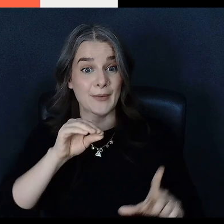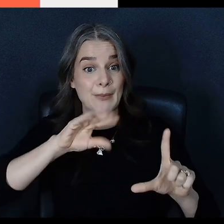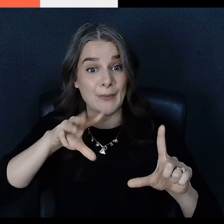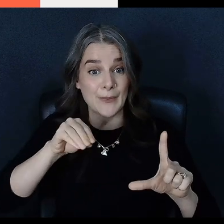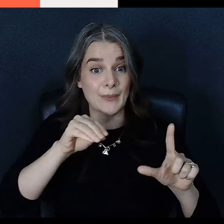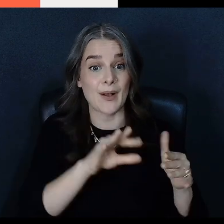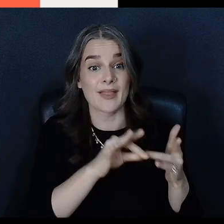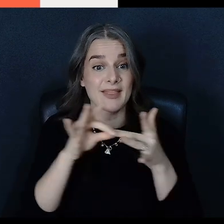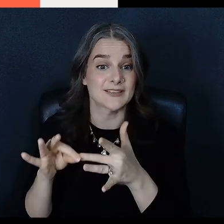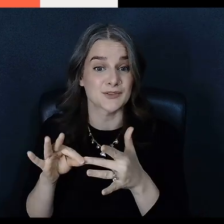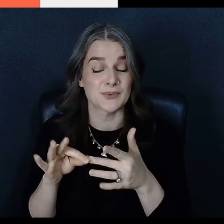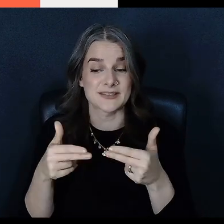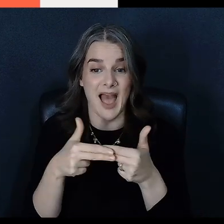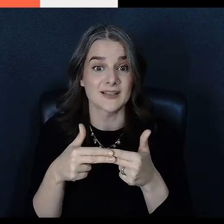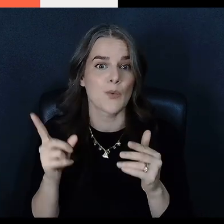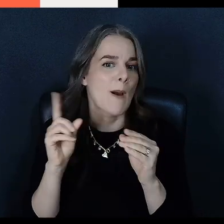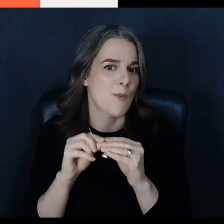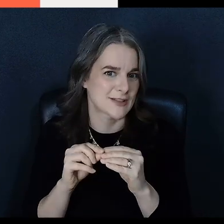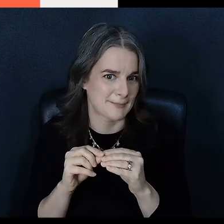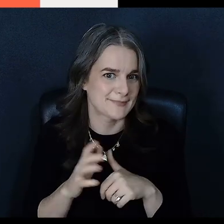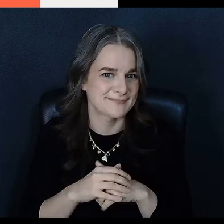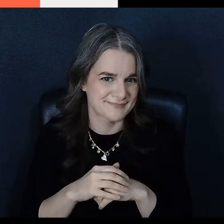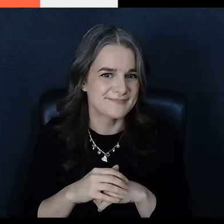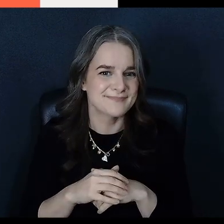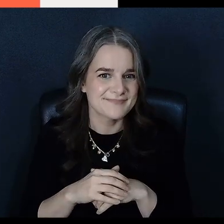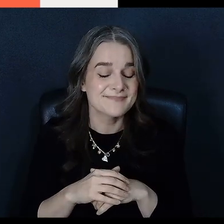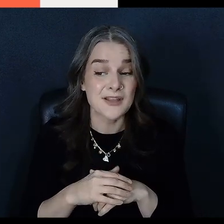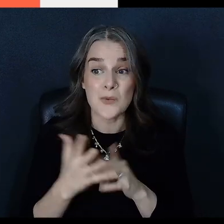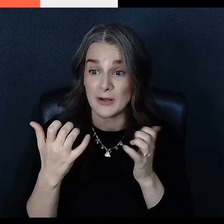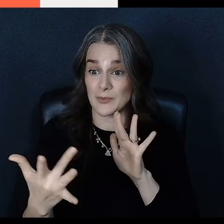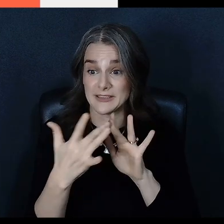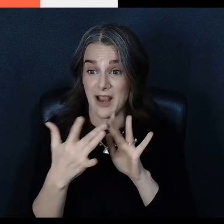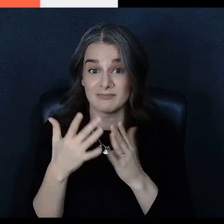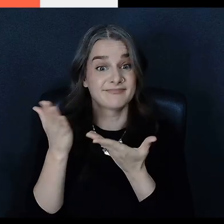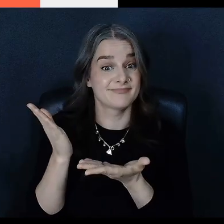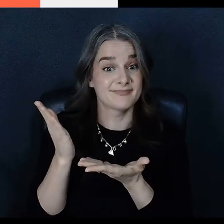If you want to reach out, there's the way to get me. Feel free. I'd be happy to chat with you about anything.